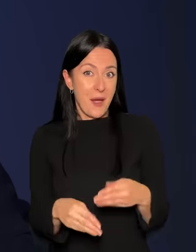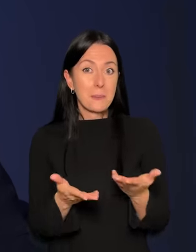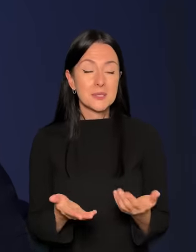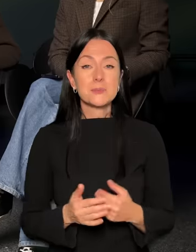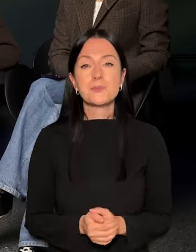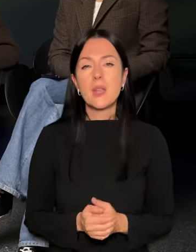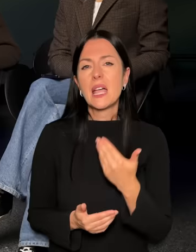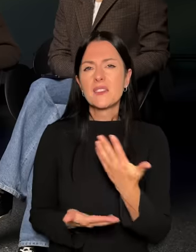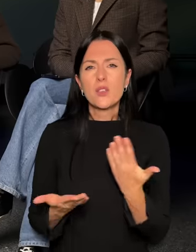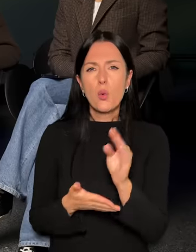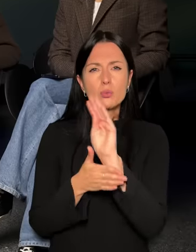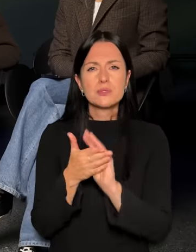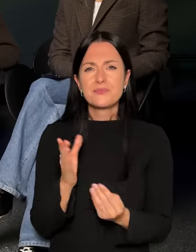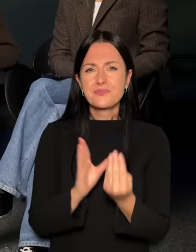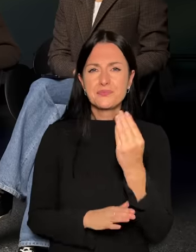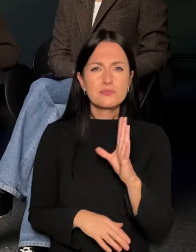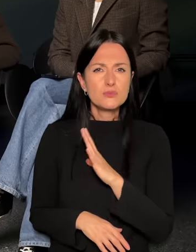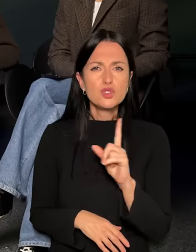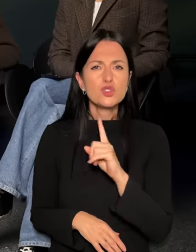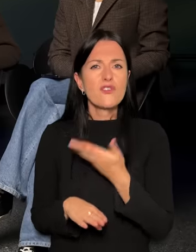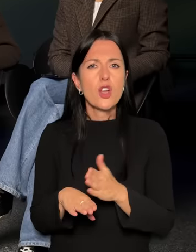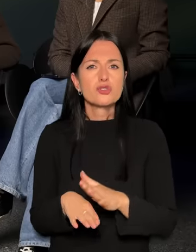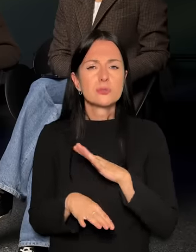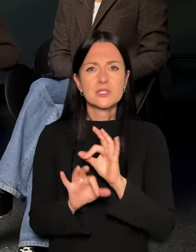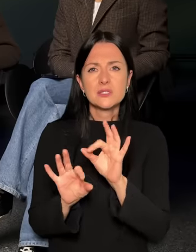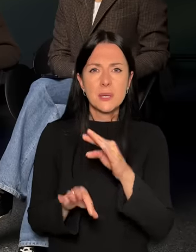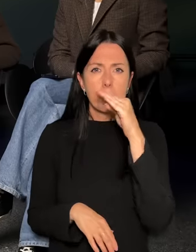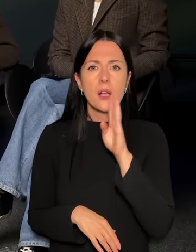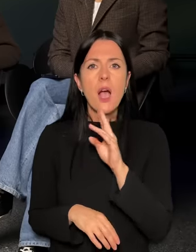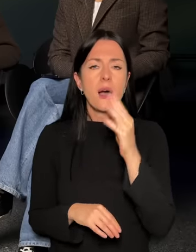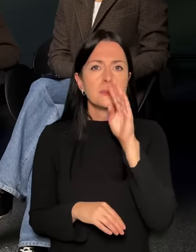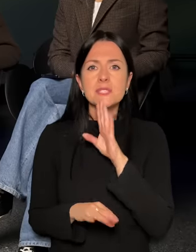You wrote in one of your posts that the hardest part was telling your parents. How did they, by the way, take it?